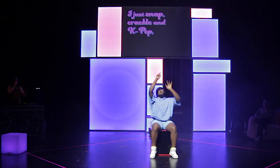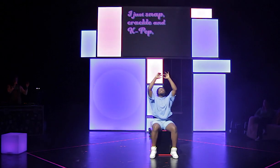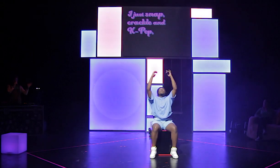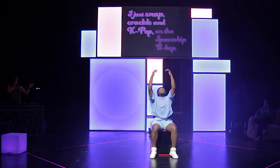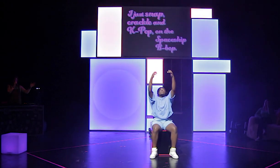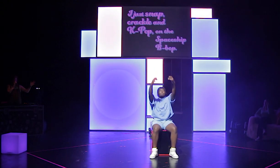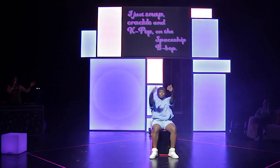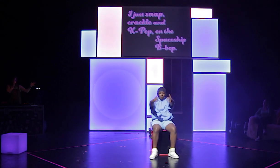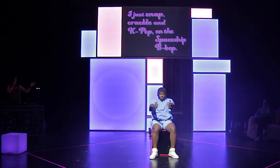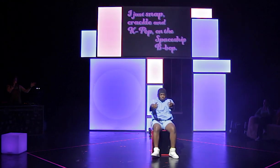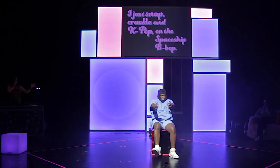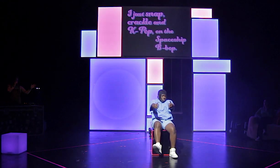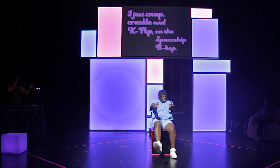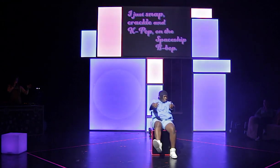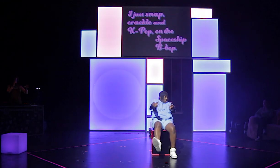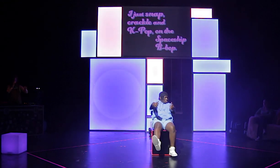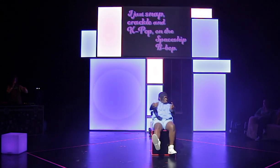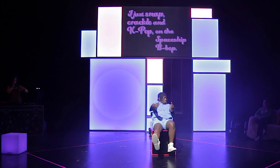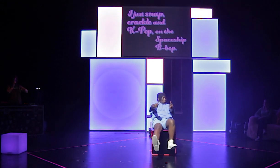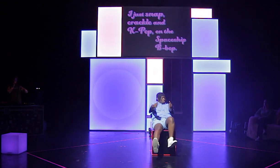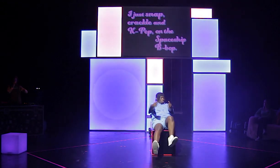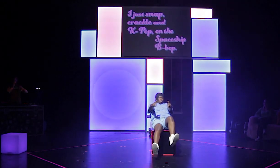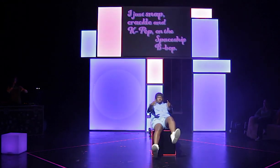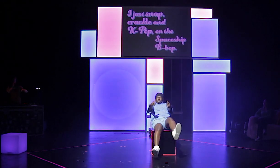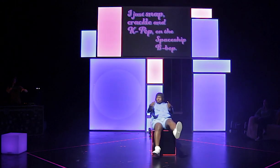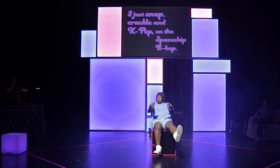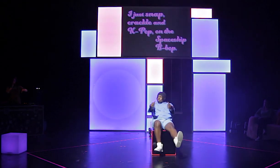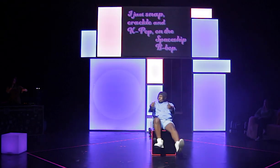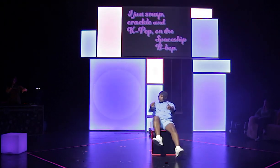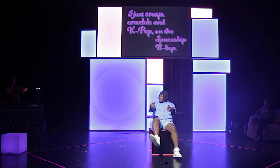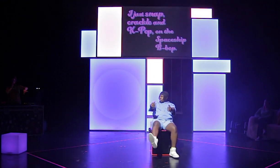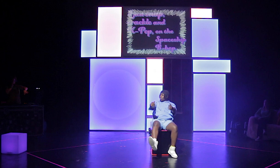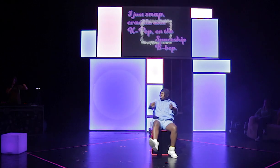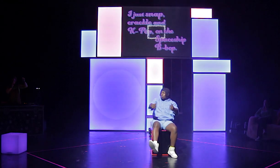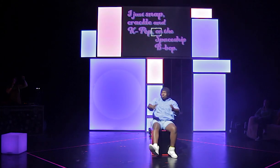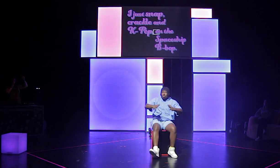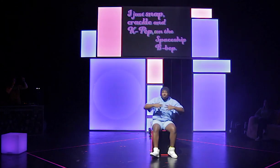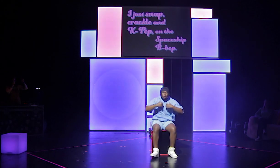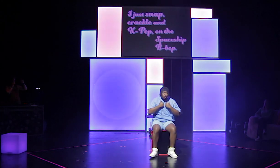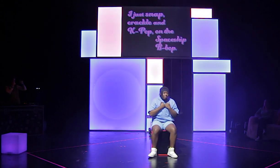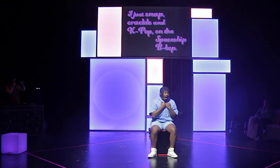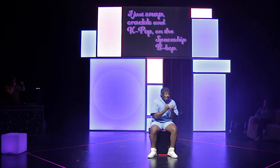[ # SOUND OF A VEHICLE DRIVING ]